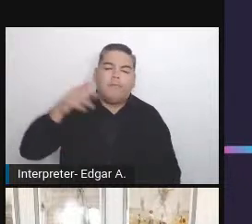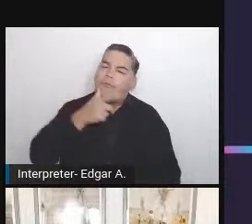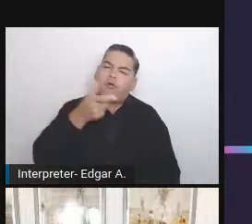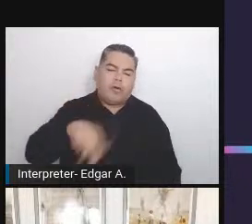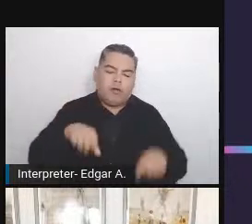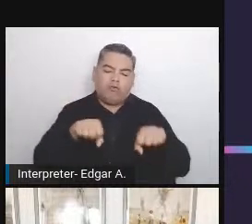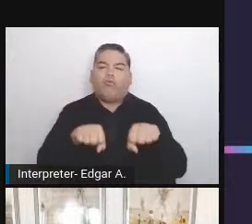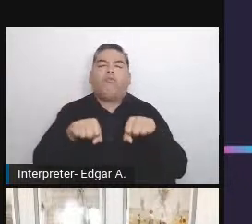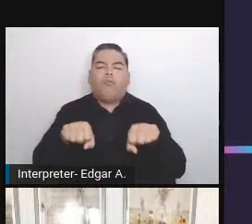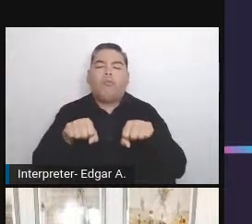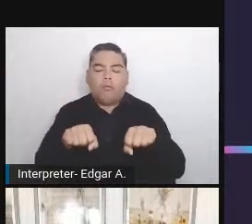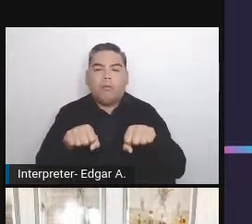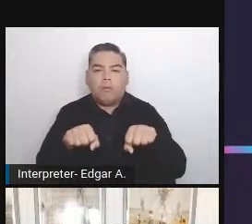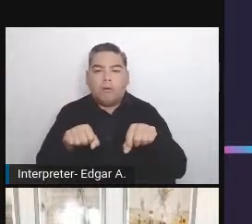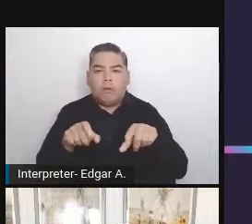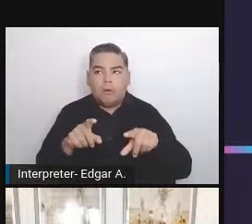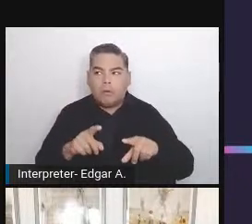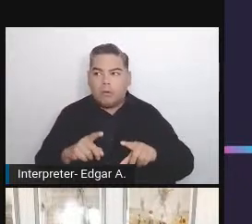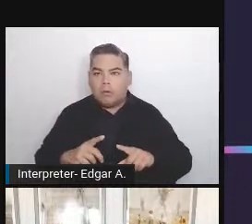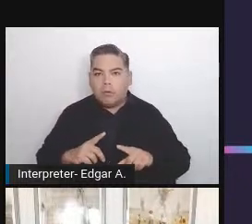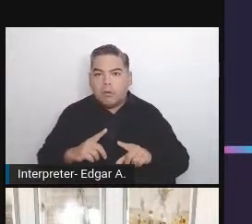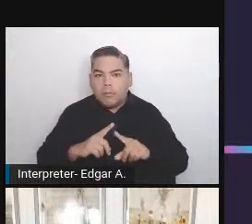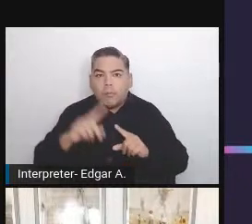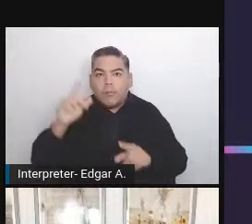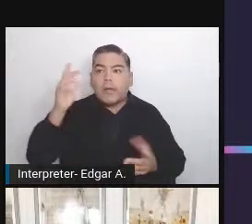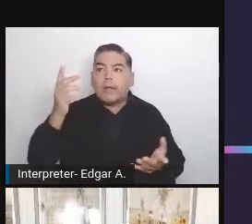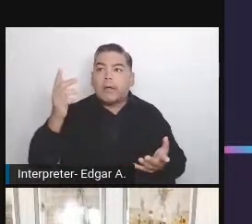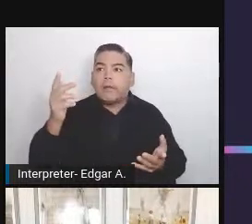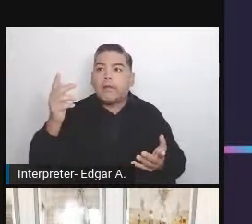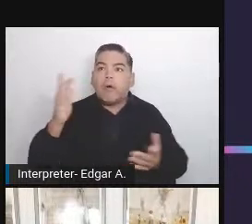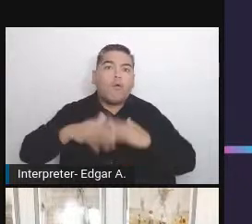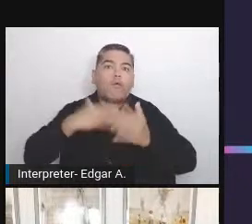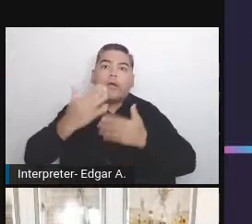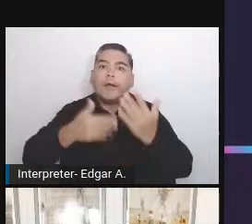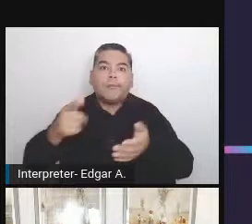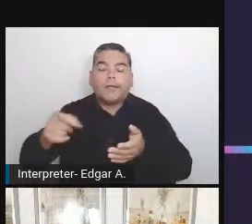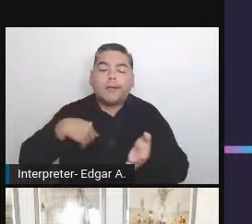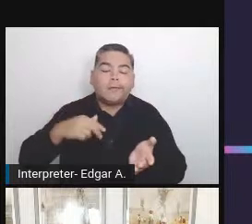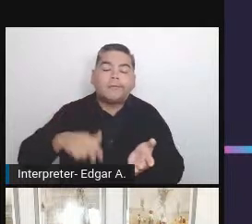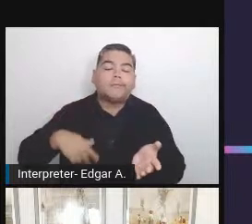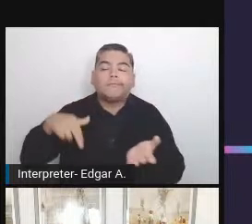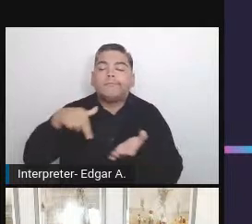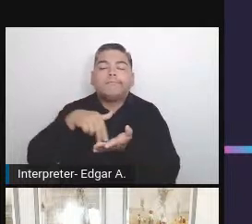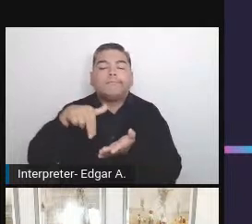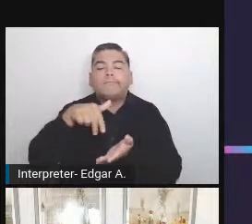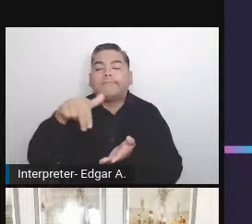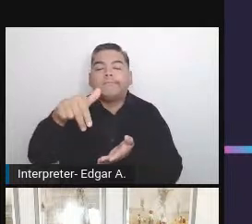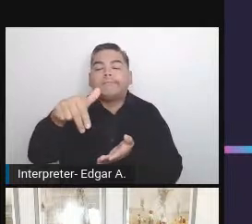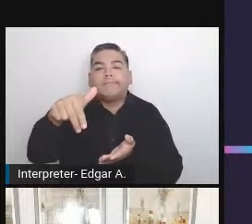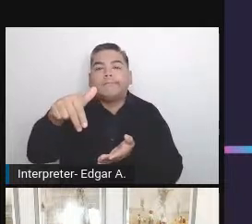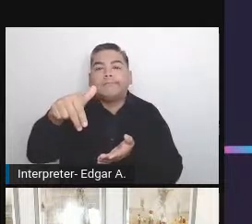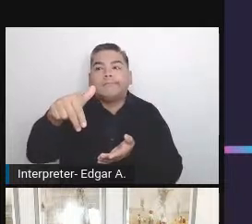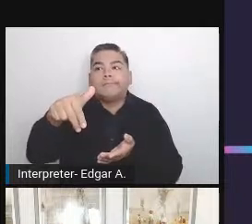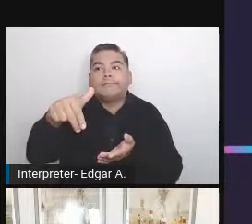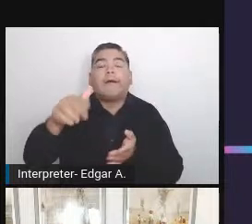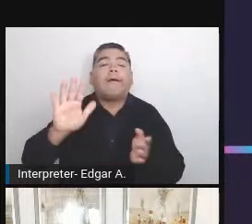stroller and we will not have to go around with it all the time. But we never know what will happen tomorrow.